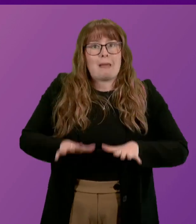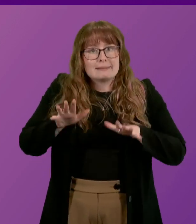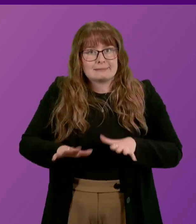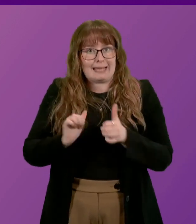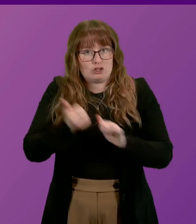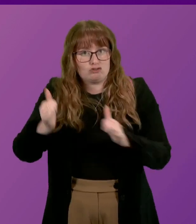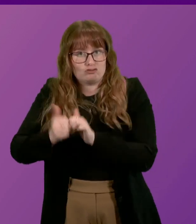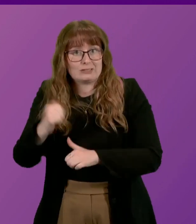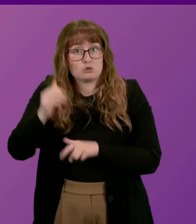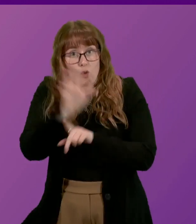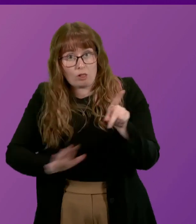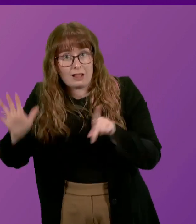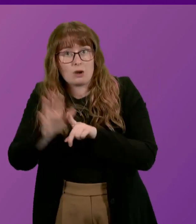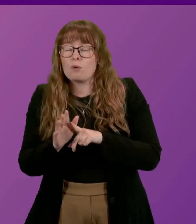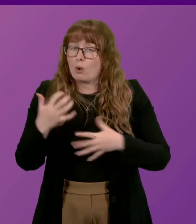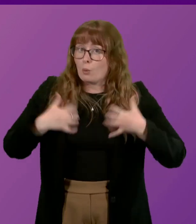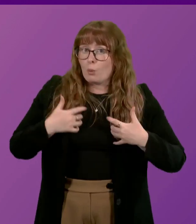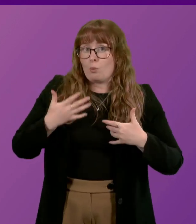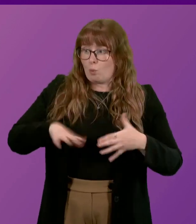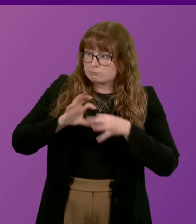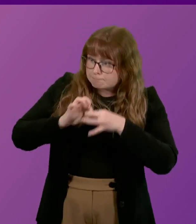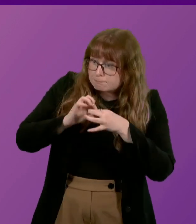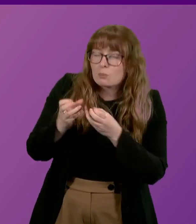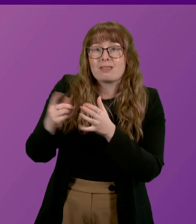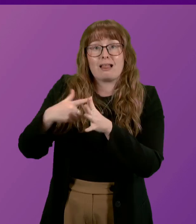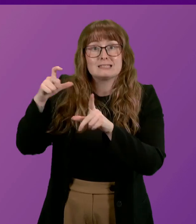and we are keen to work closely with Alexander Dennis at this challenging time.”